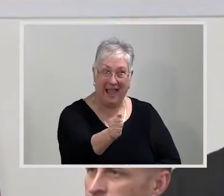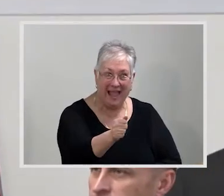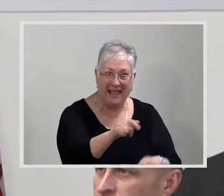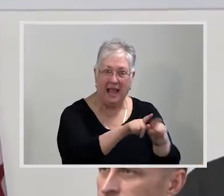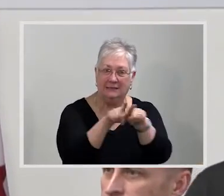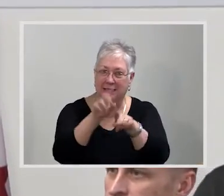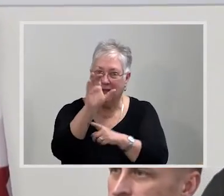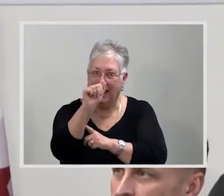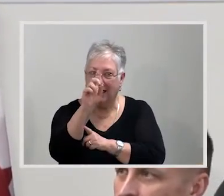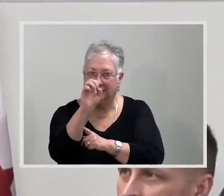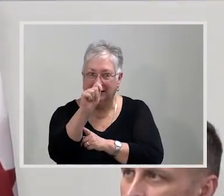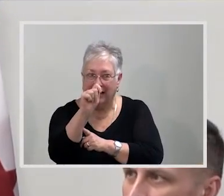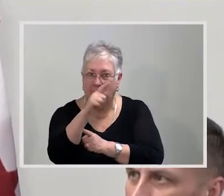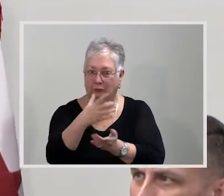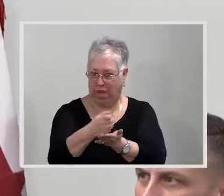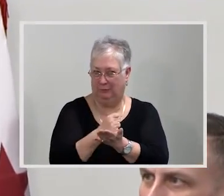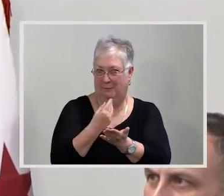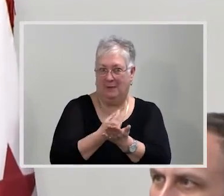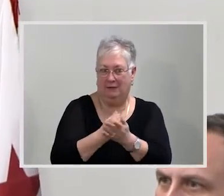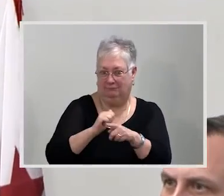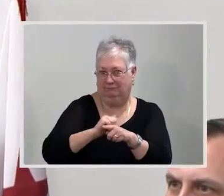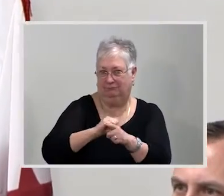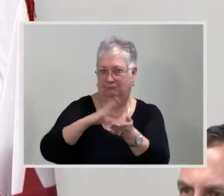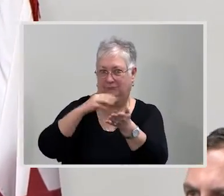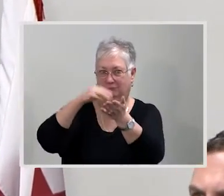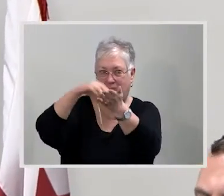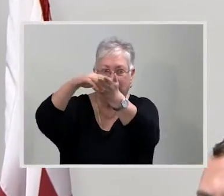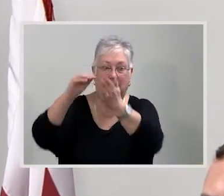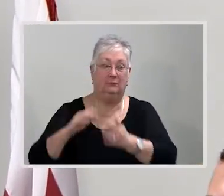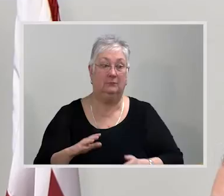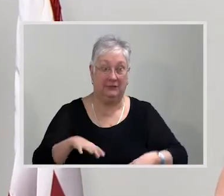AND WE'LL PAY FOR YOU TO GO TO UDC. AND WHEN YOU GET YOUR CREDITS --